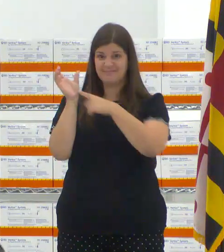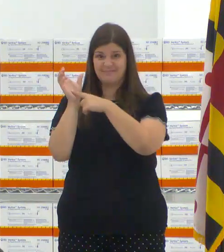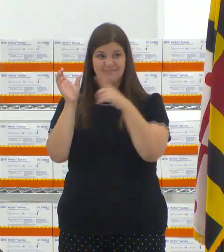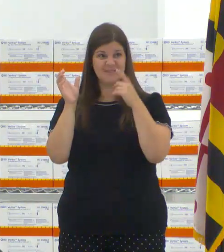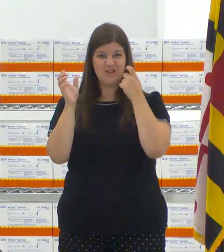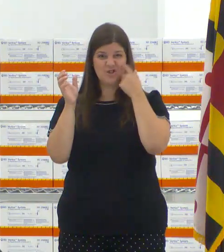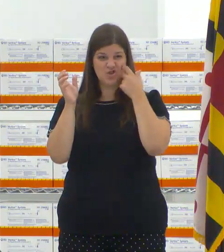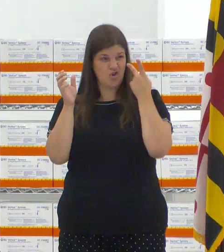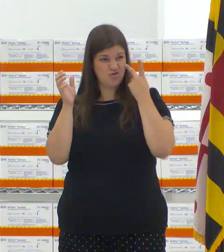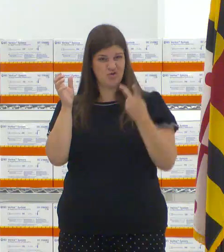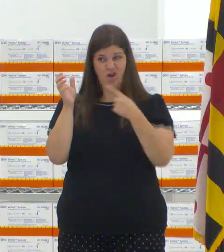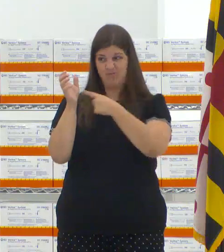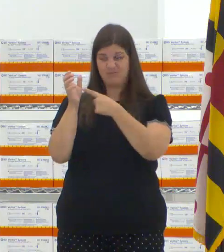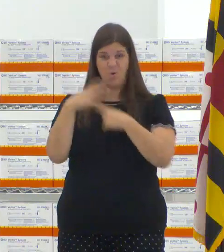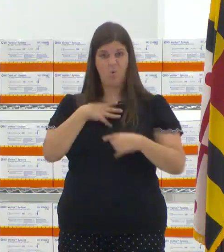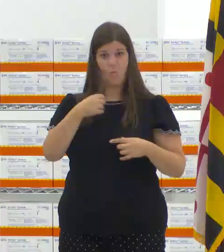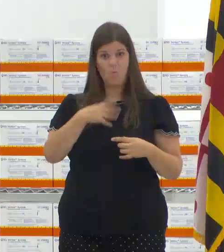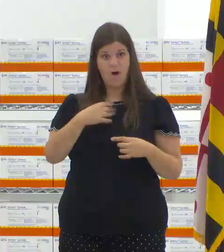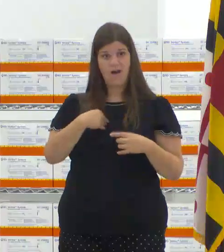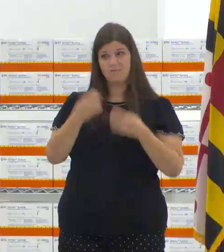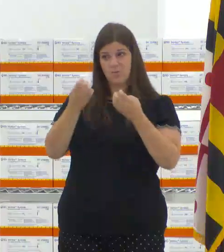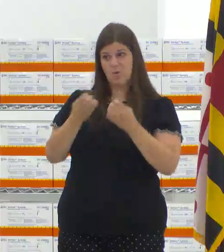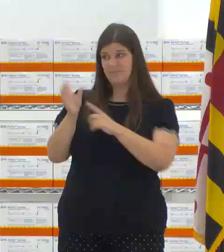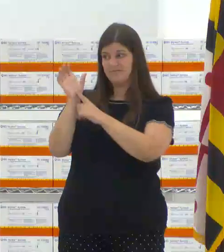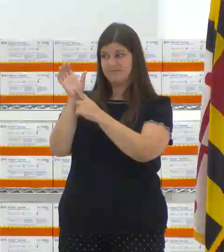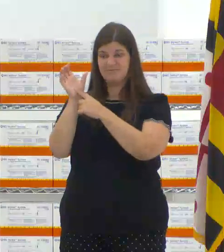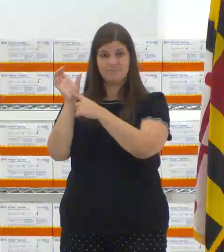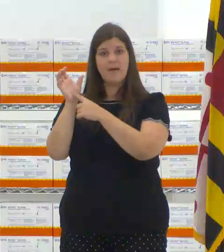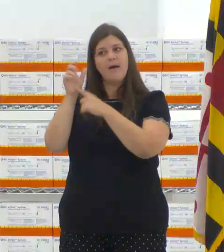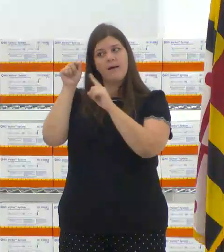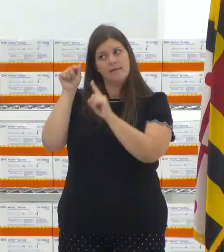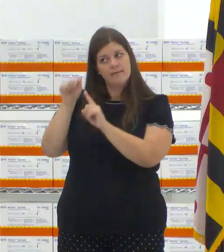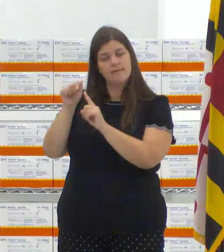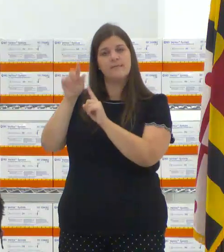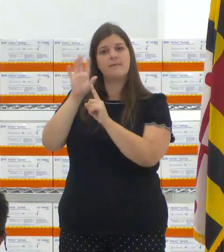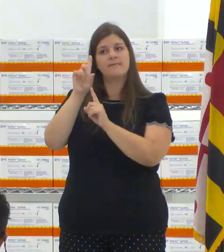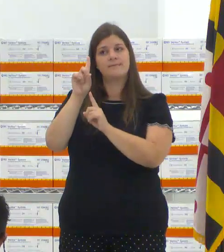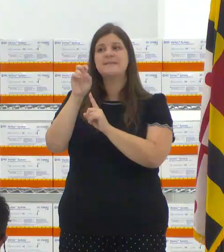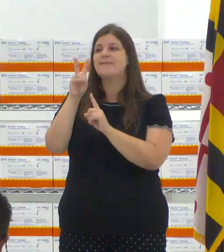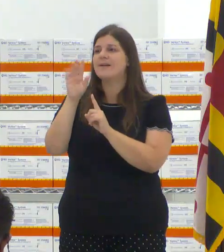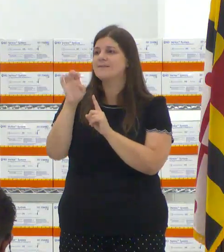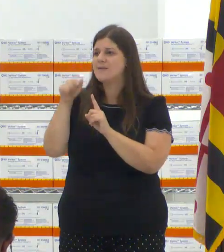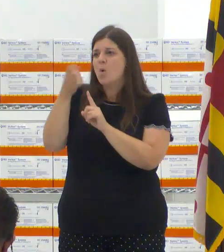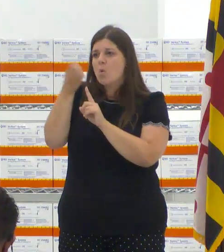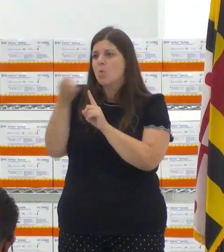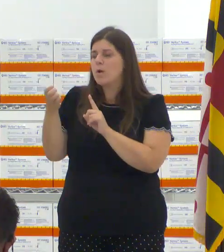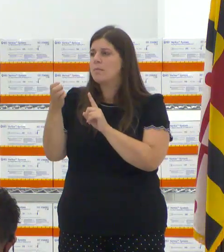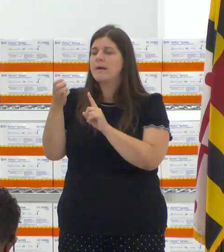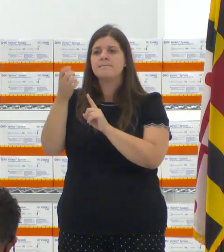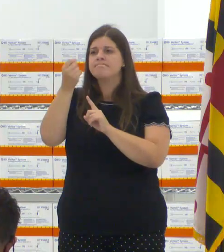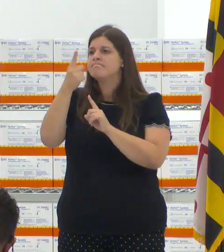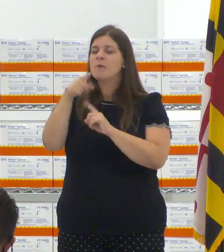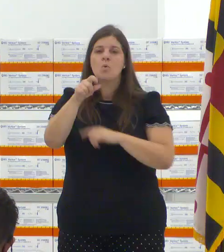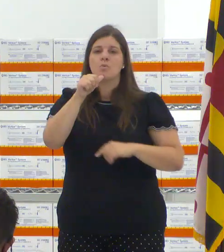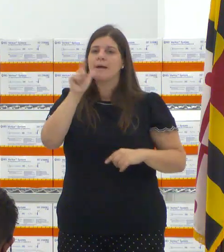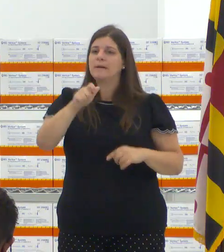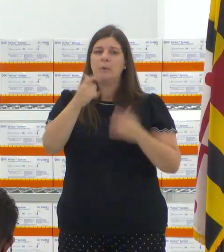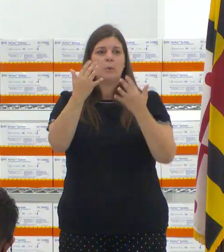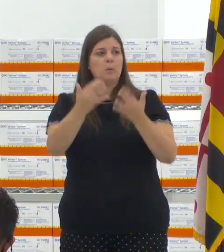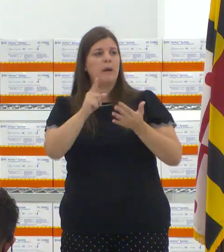began discussing the ongoing shortages and delays in testing across the country. And how we might be able to work together on some solutions.